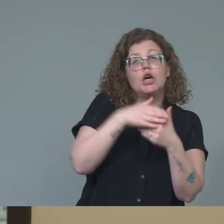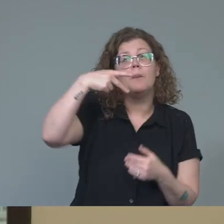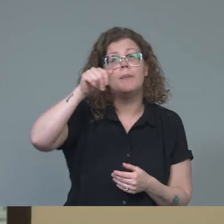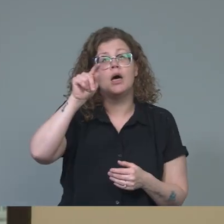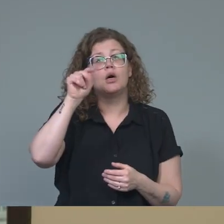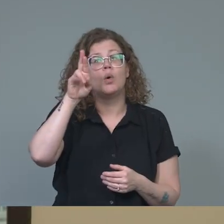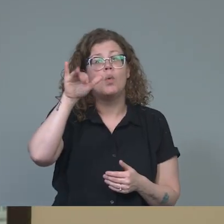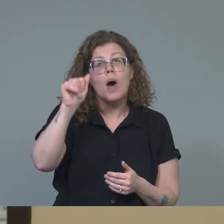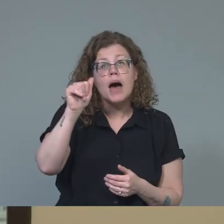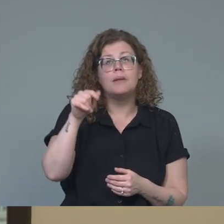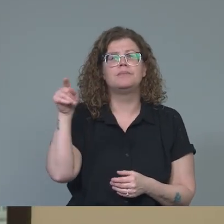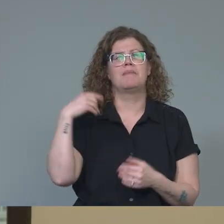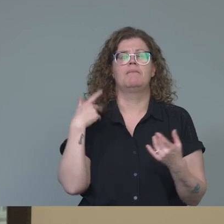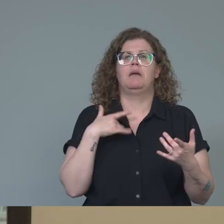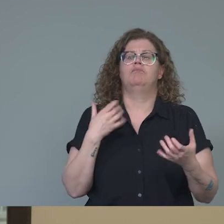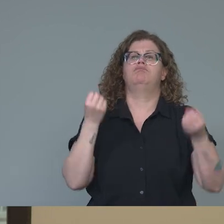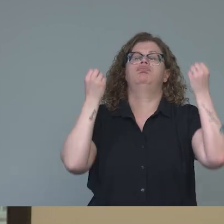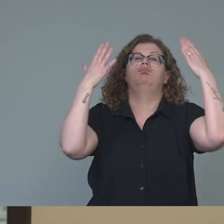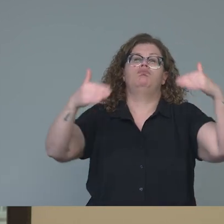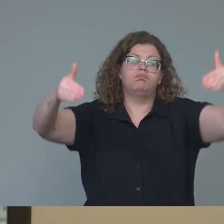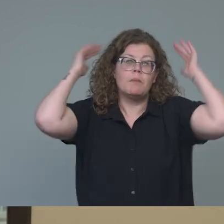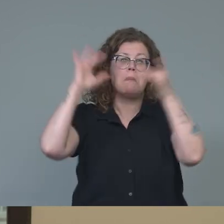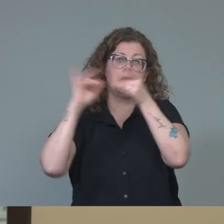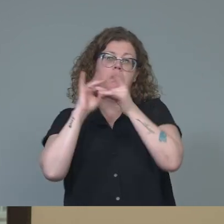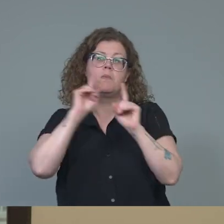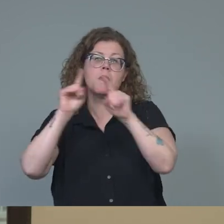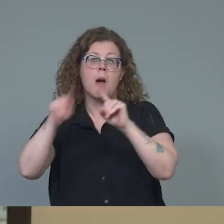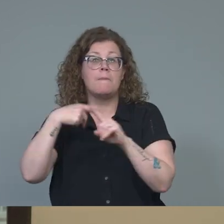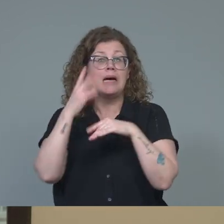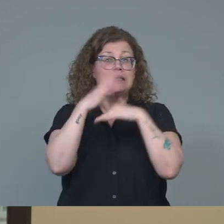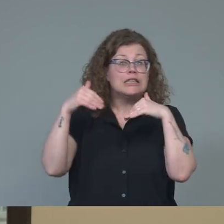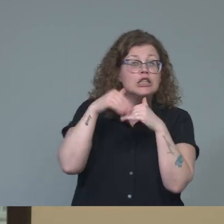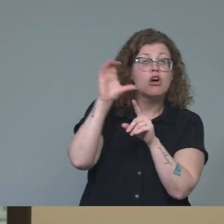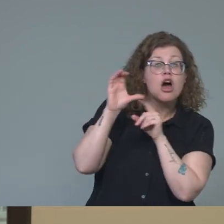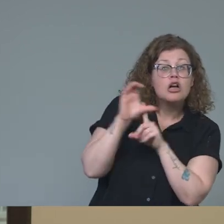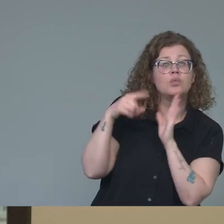It became that the location by the Y became very focused on like nature and the bird sanctuary